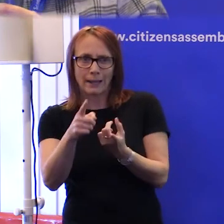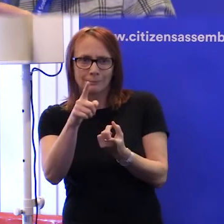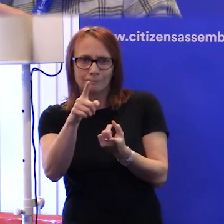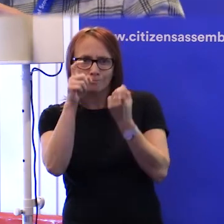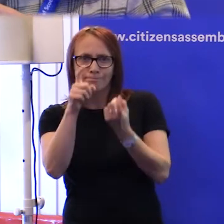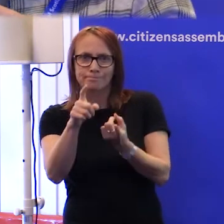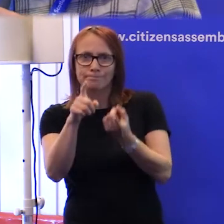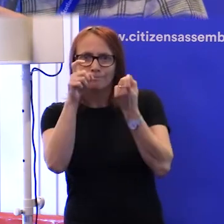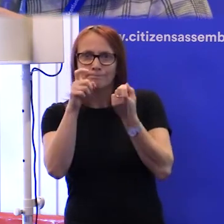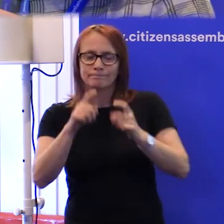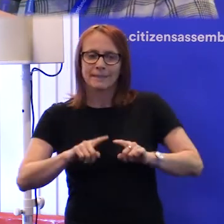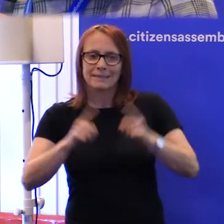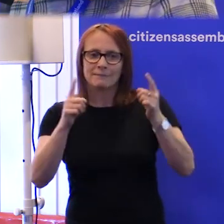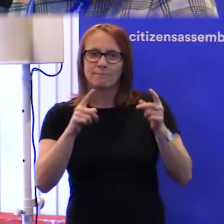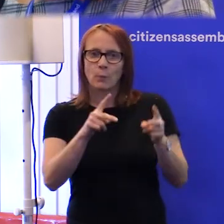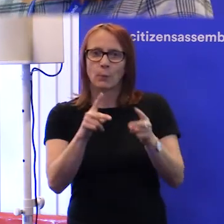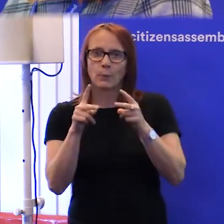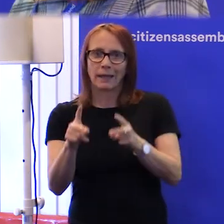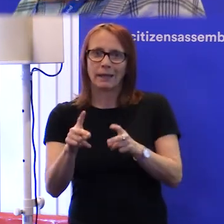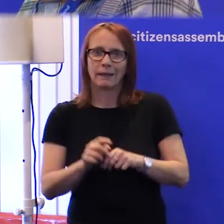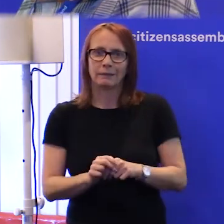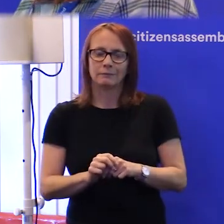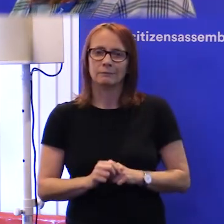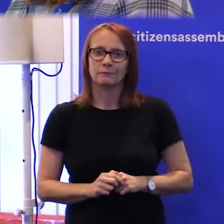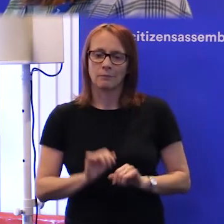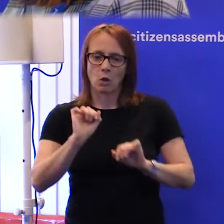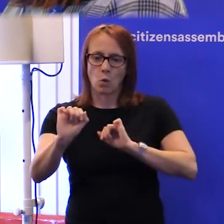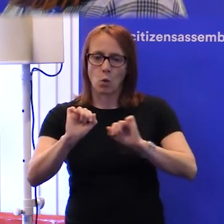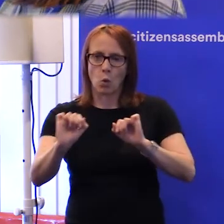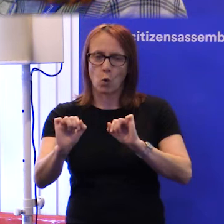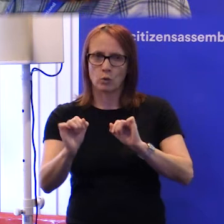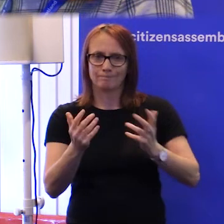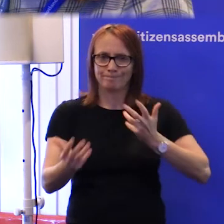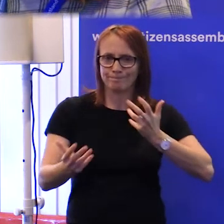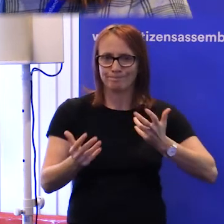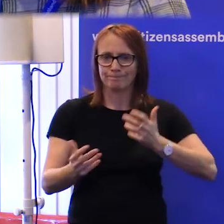give different weights of value to different types of evidence but we need